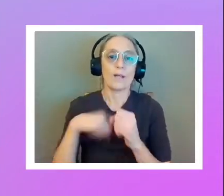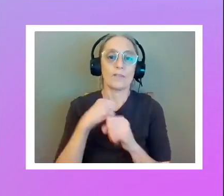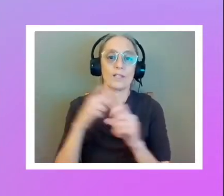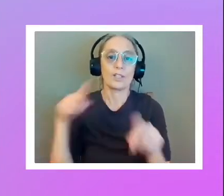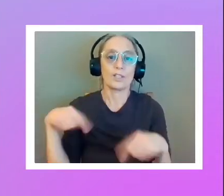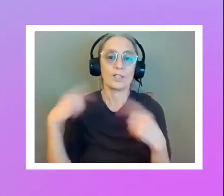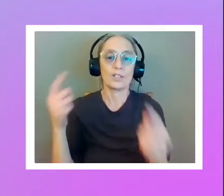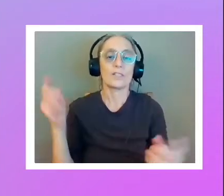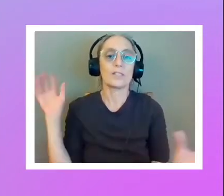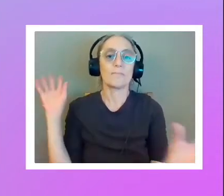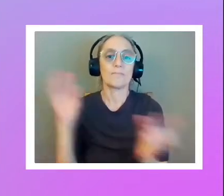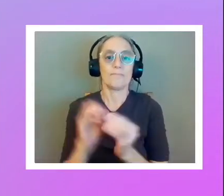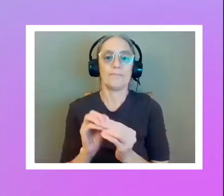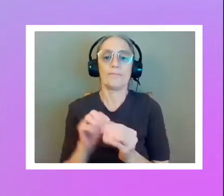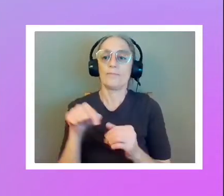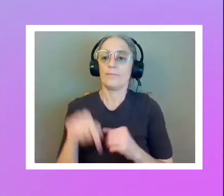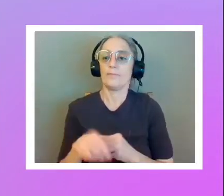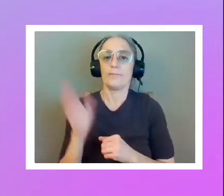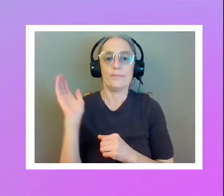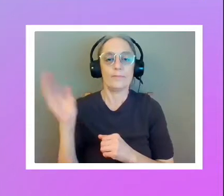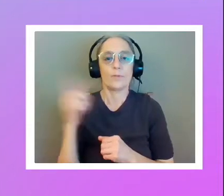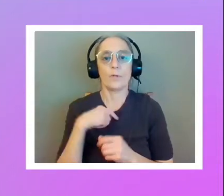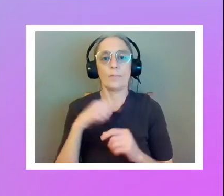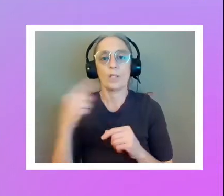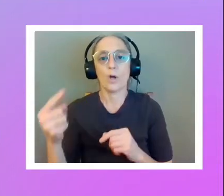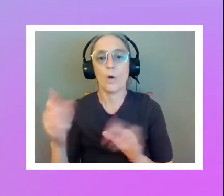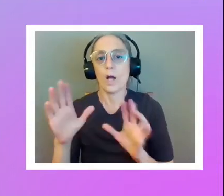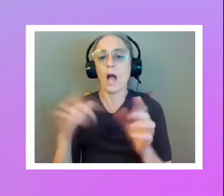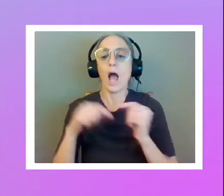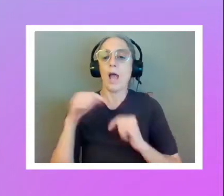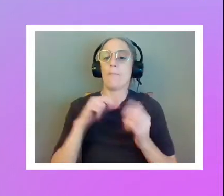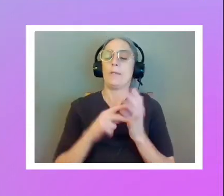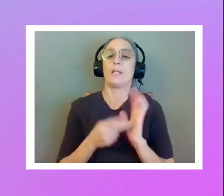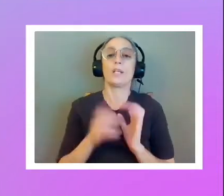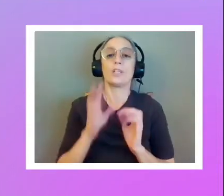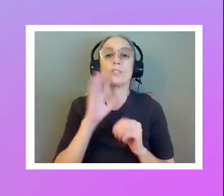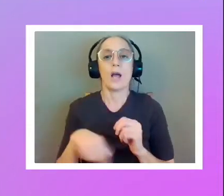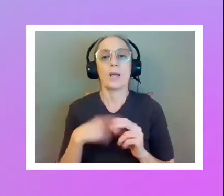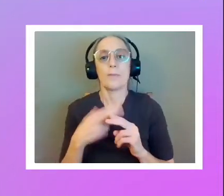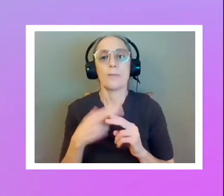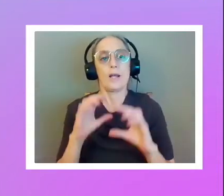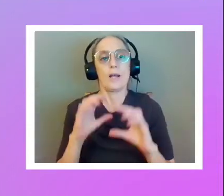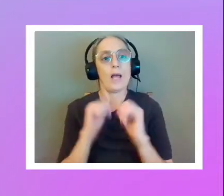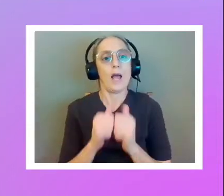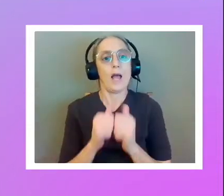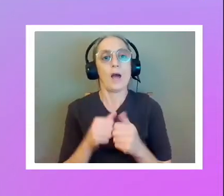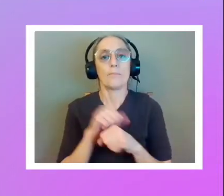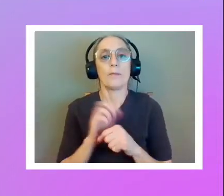In this talk, we'll be talking about how to make your design practice a little more inclusive.